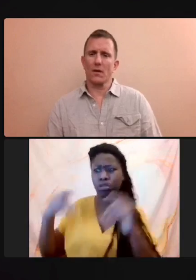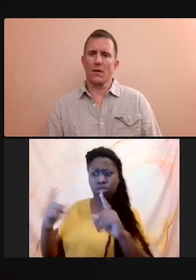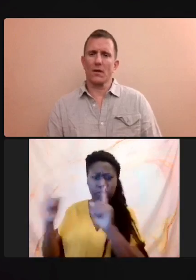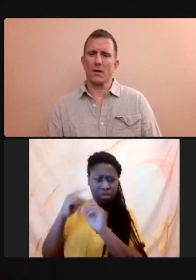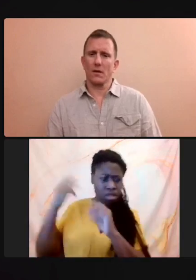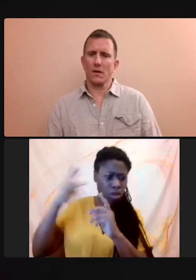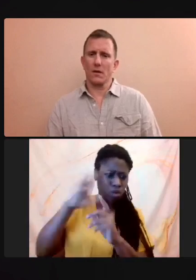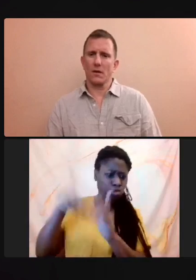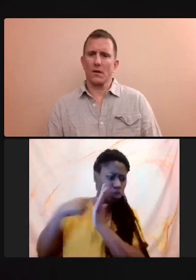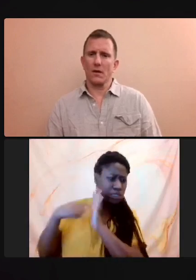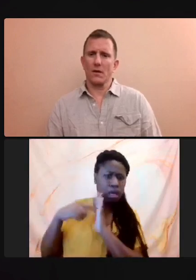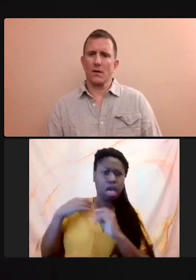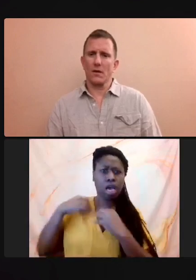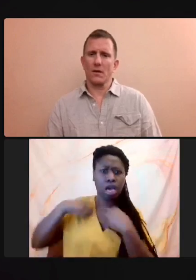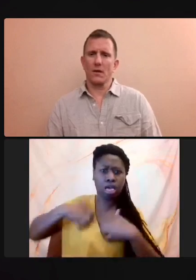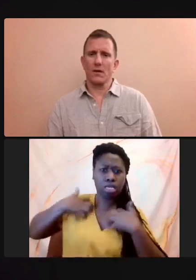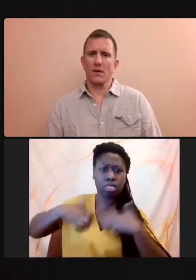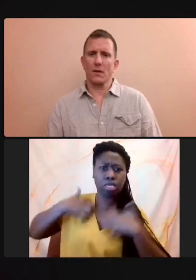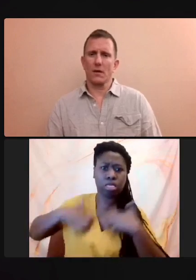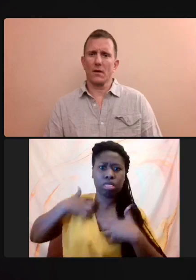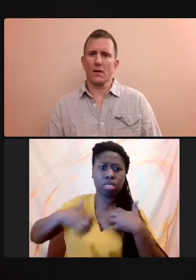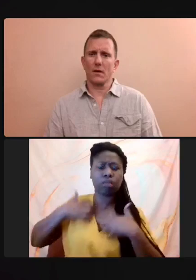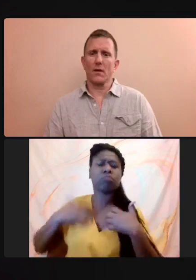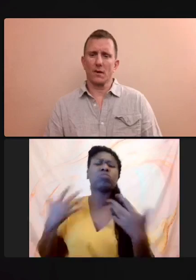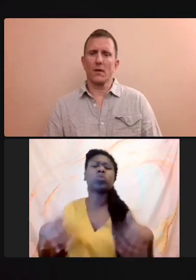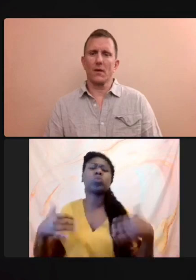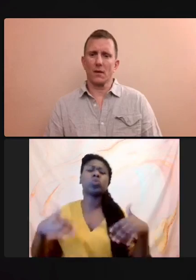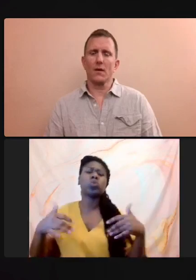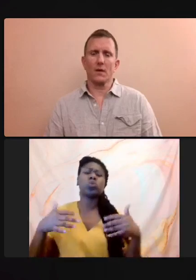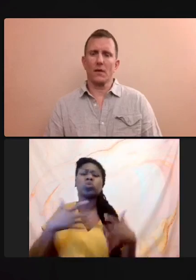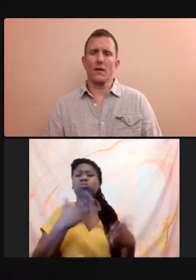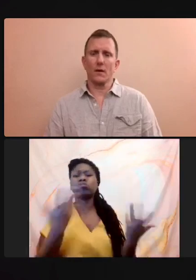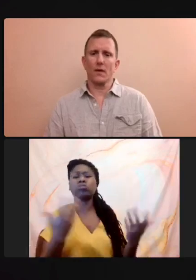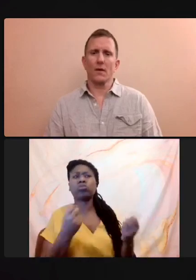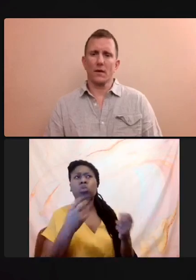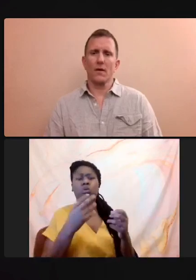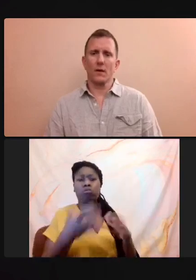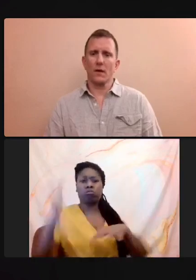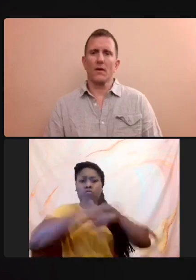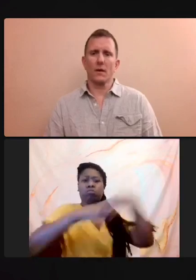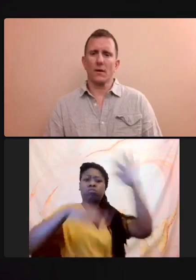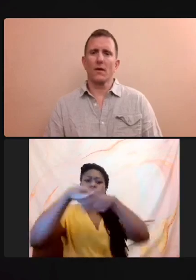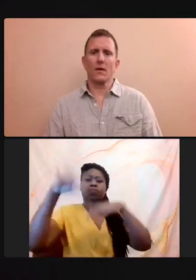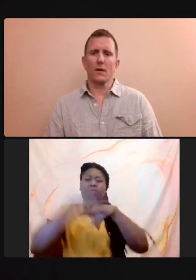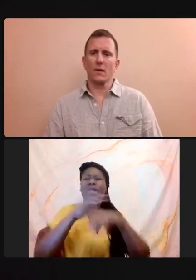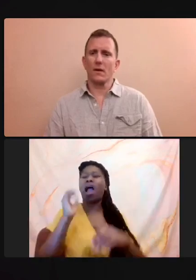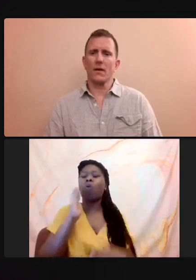How do how do we help with this, you know, so that it indicates, you know, why not oppressed. Don't think about that trauma. Right?